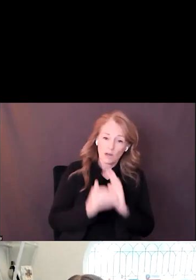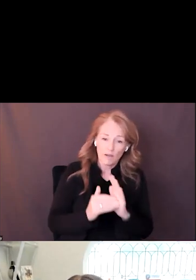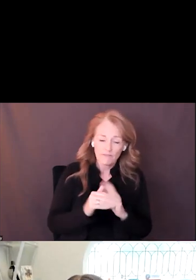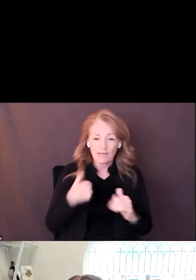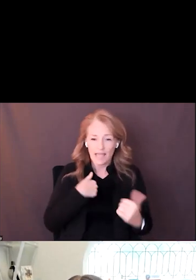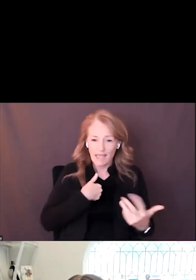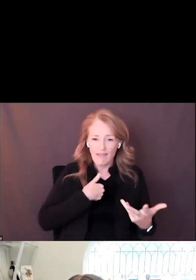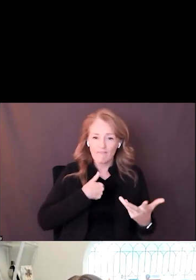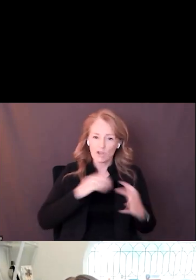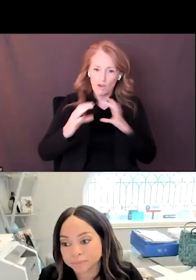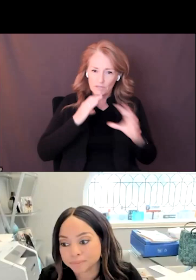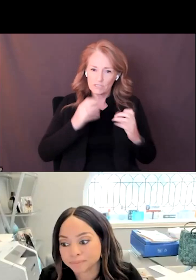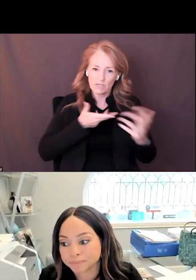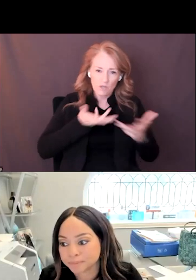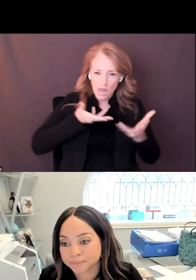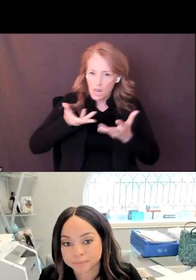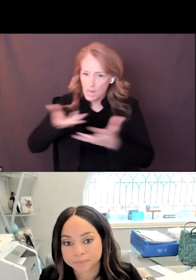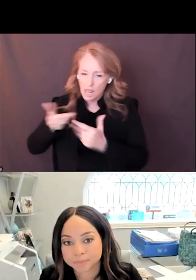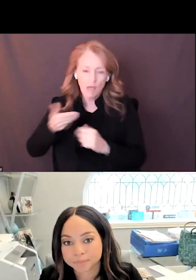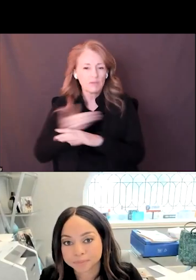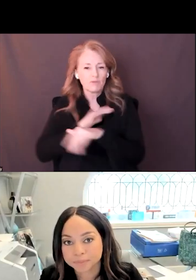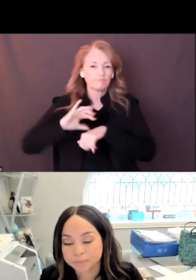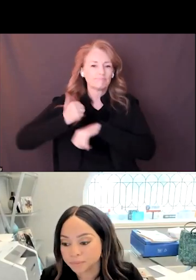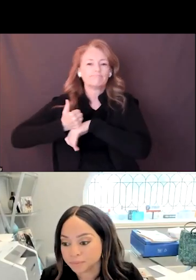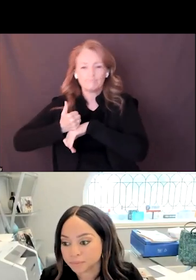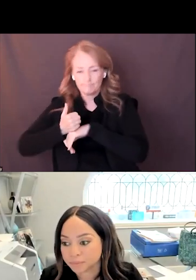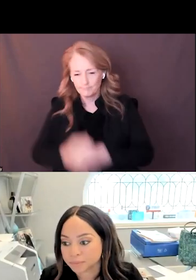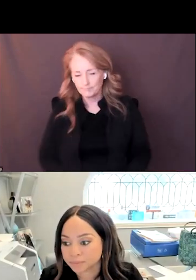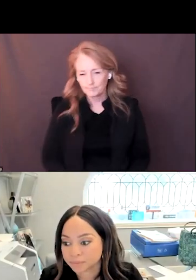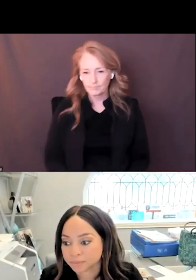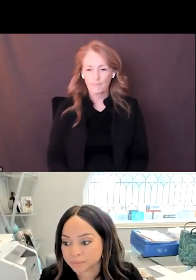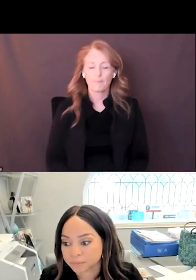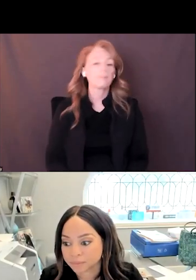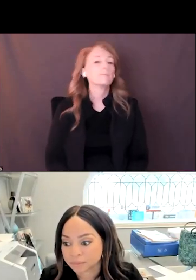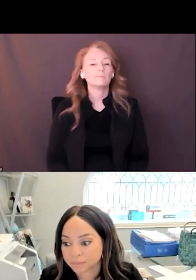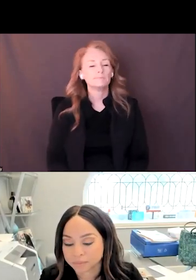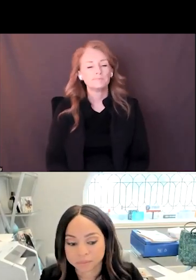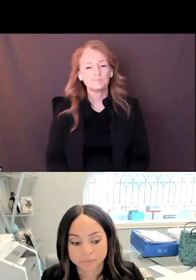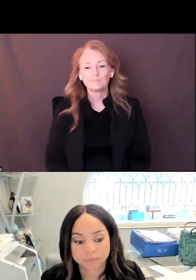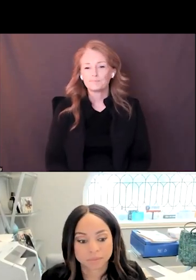AND DO SOMETHING DIFFERENT. THANK YOU.